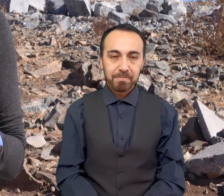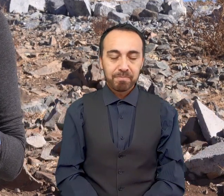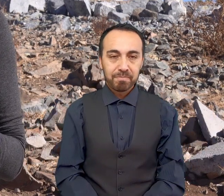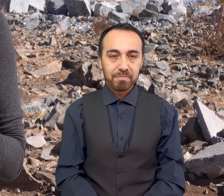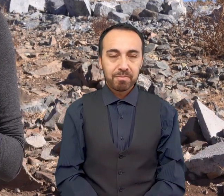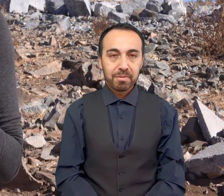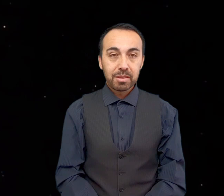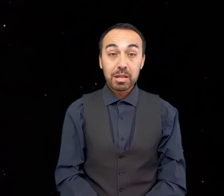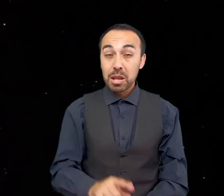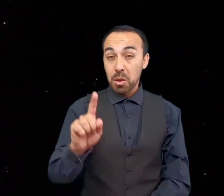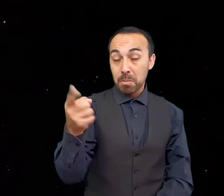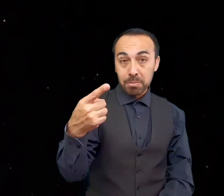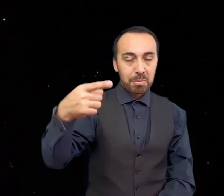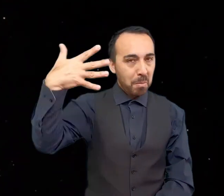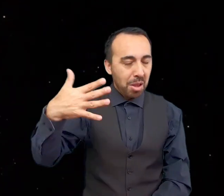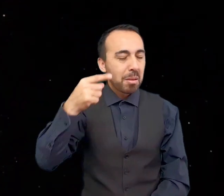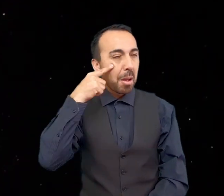of other lines.